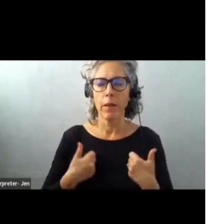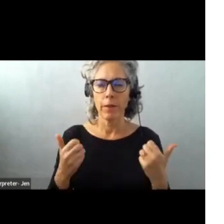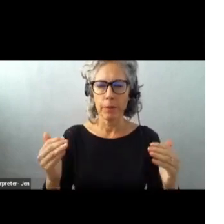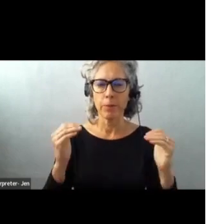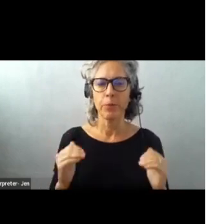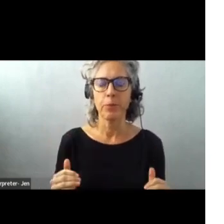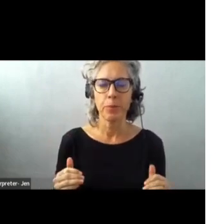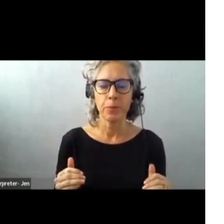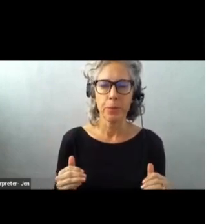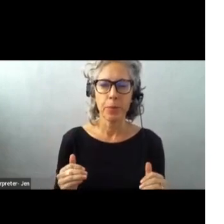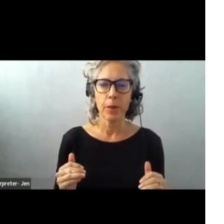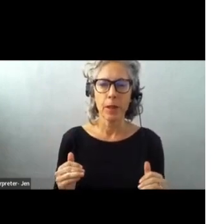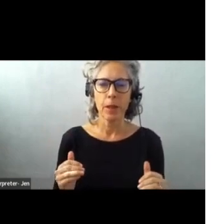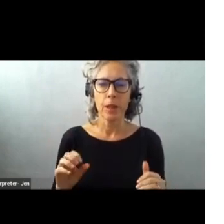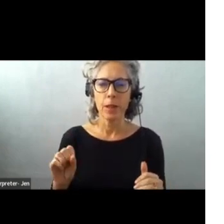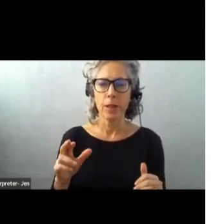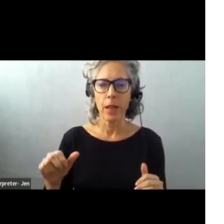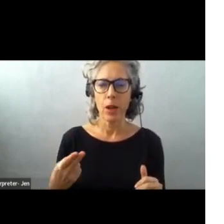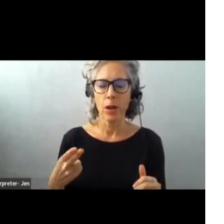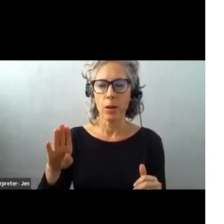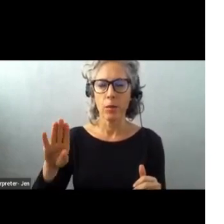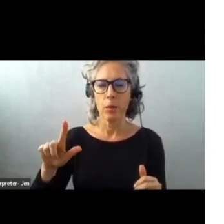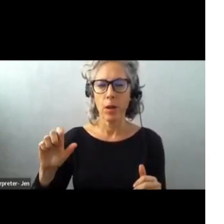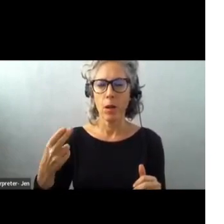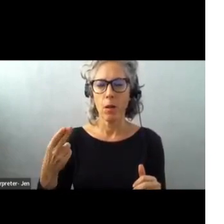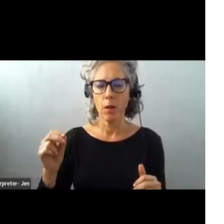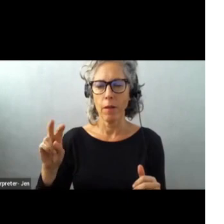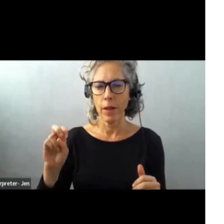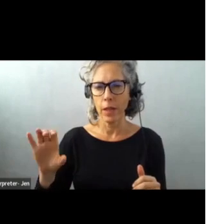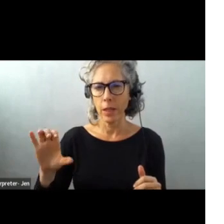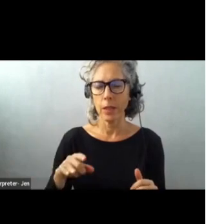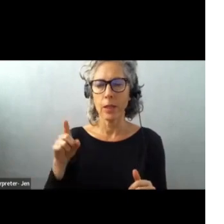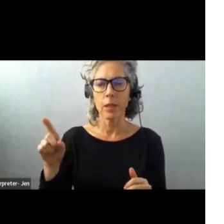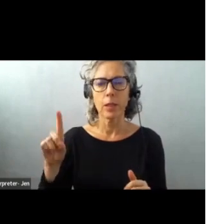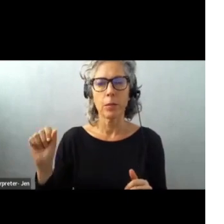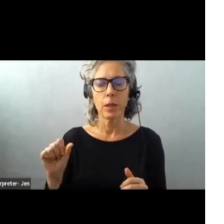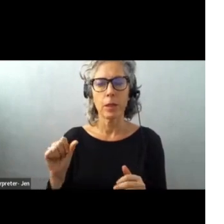We also will hear from Sarah Bill hubback, who's a disability rights activist, advocate and